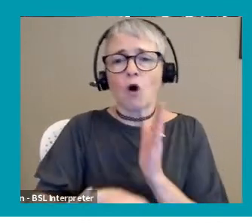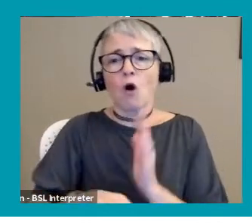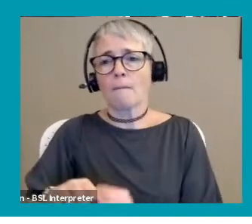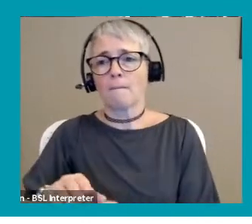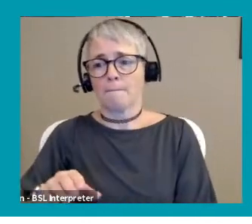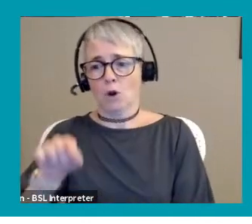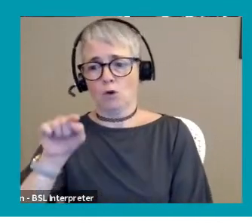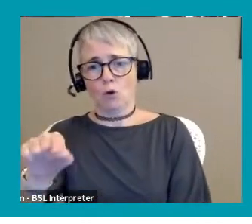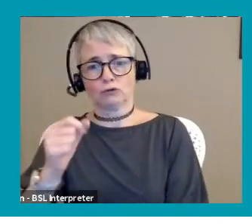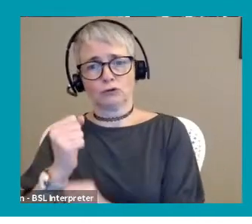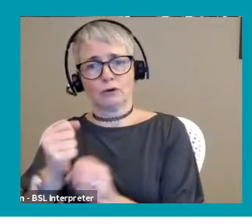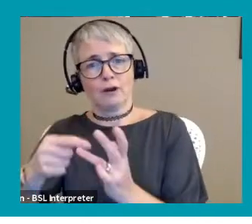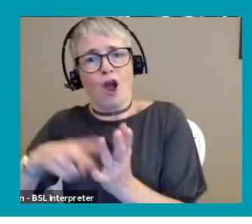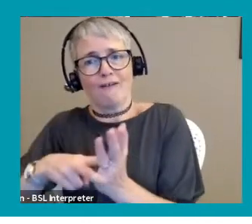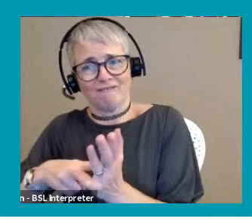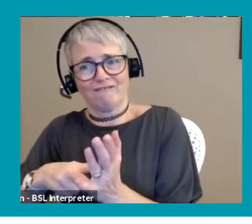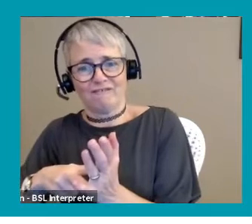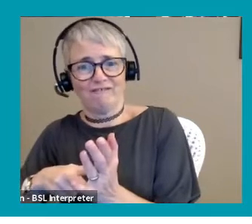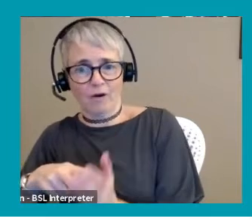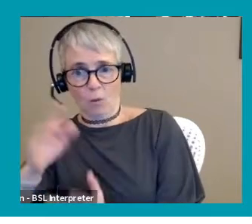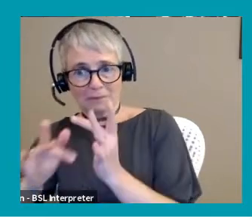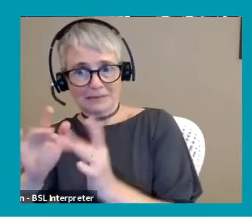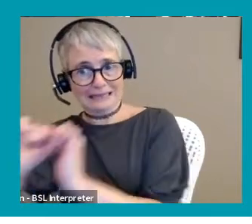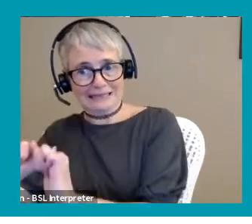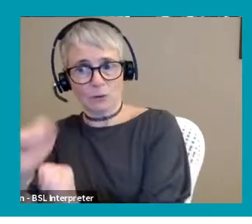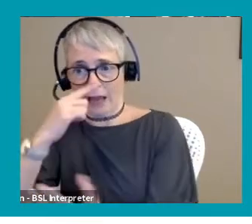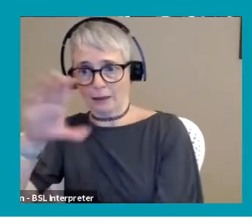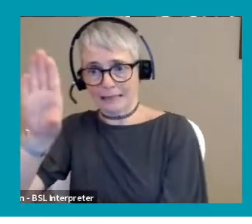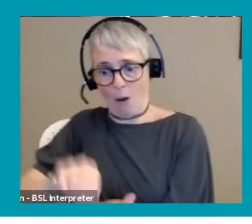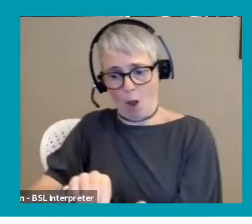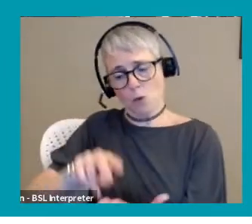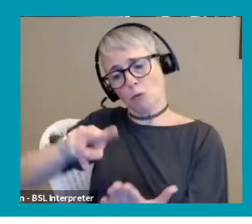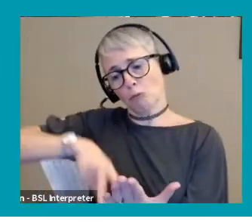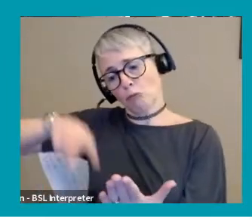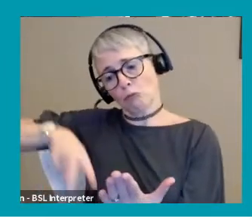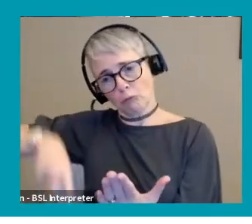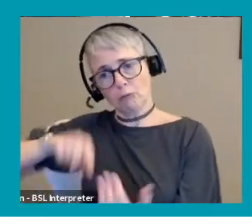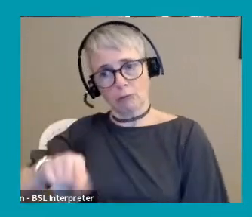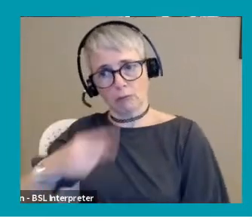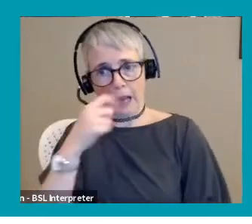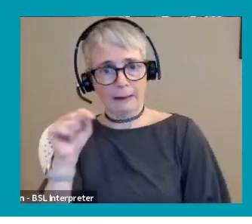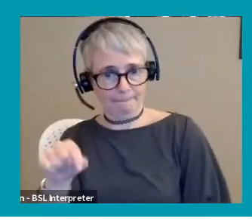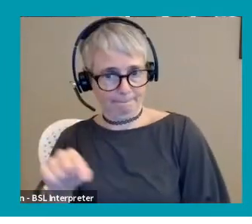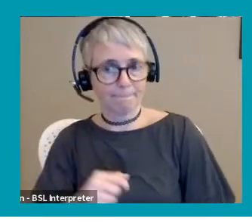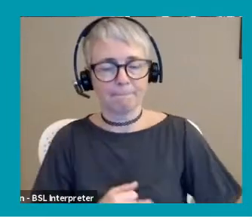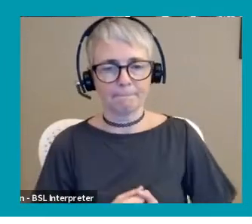slides and you will be able to access it from there and you